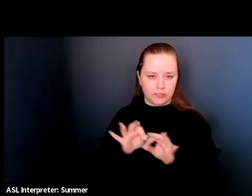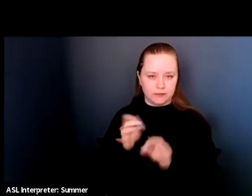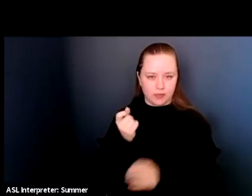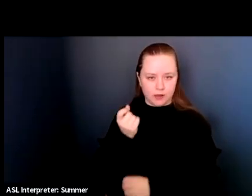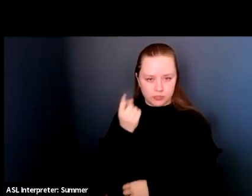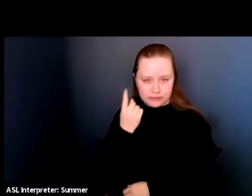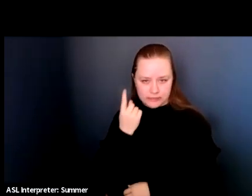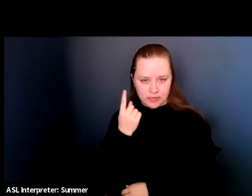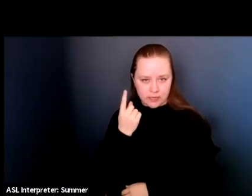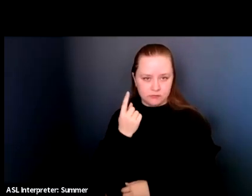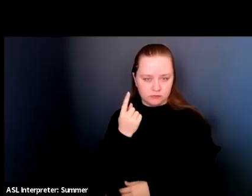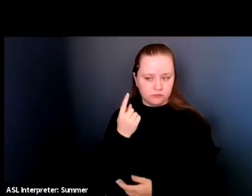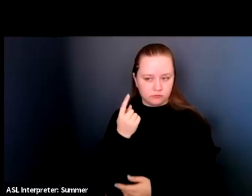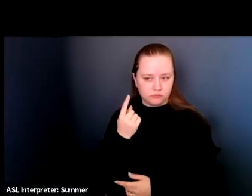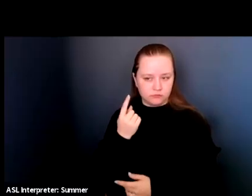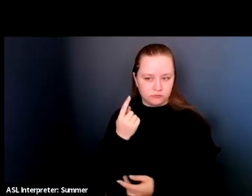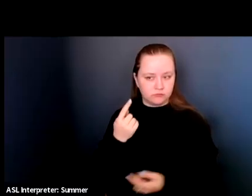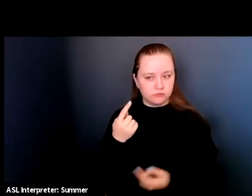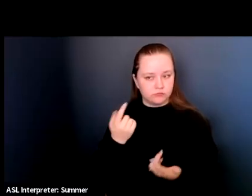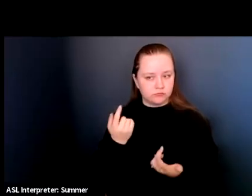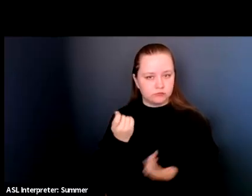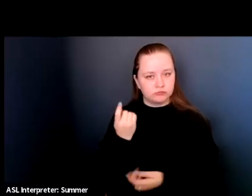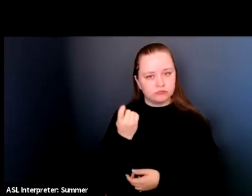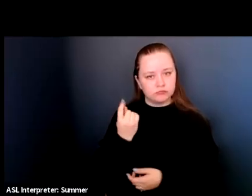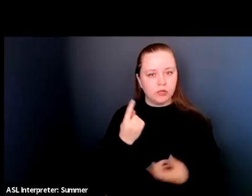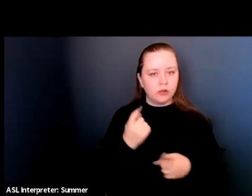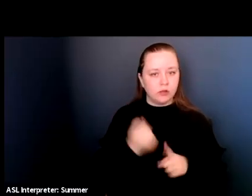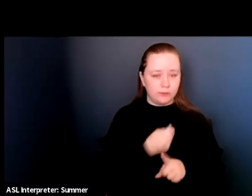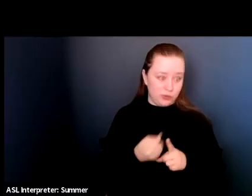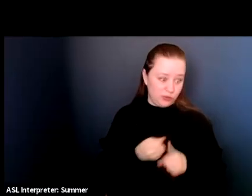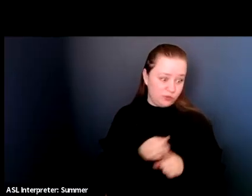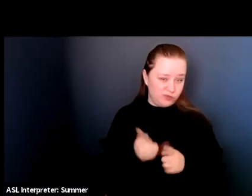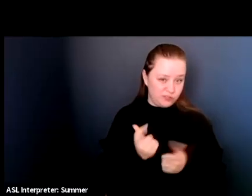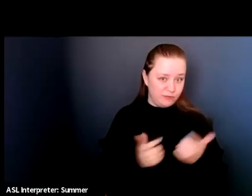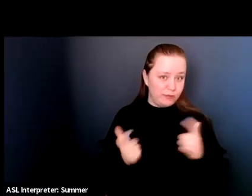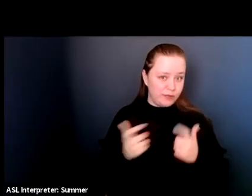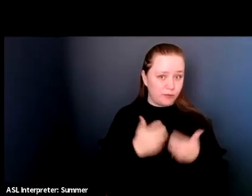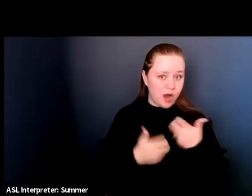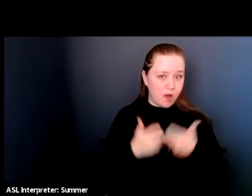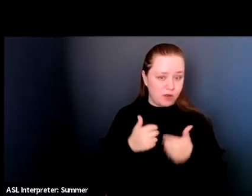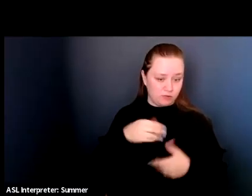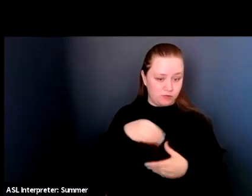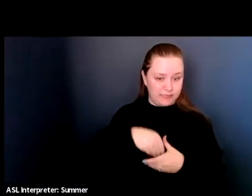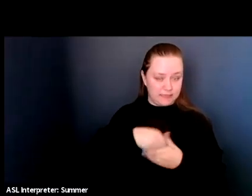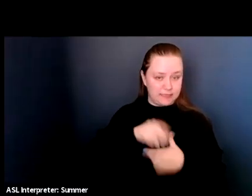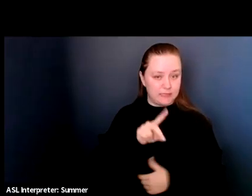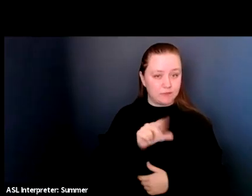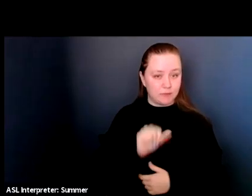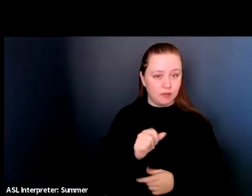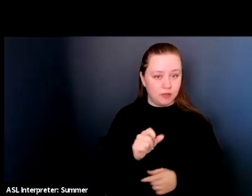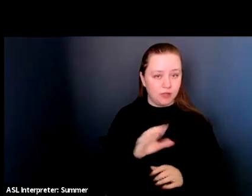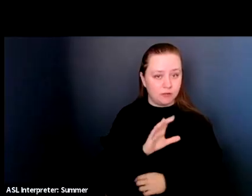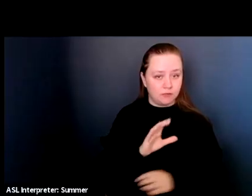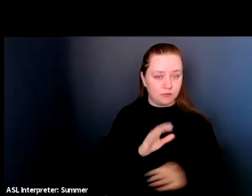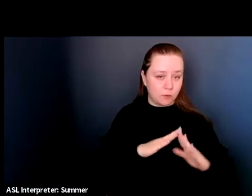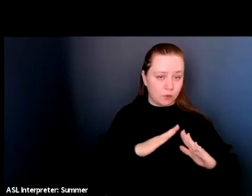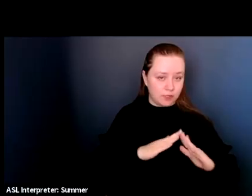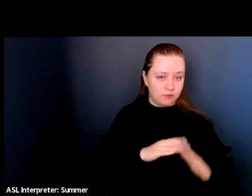abuse is a huge problem within the disability community, especially for folks with